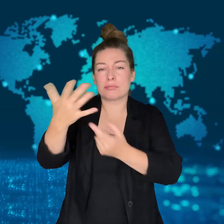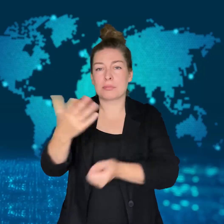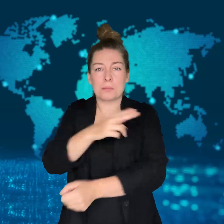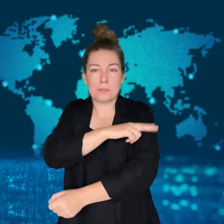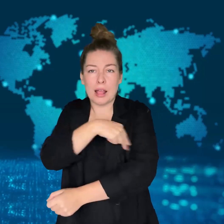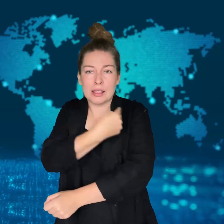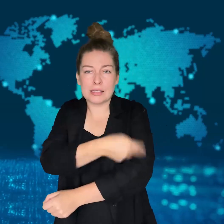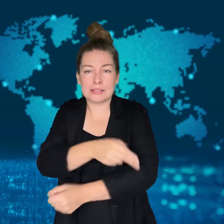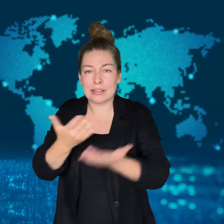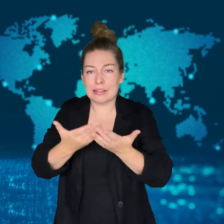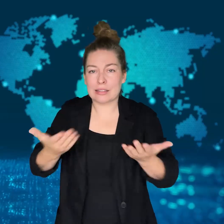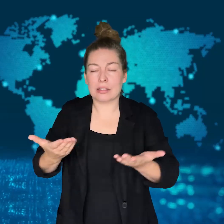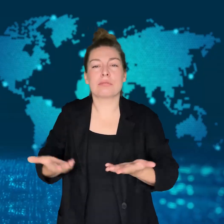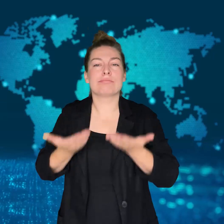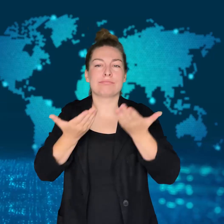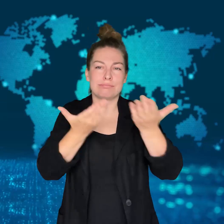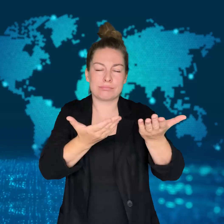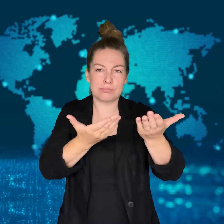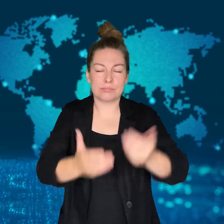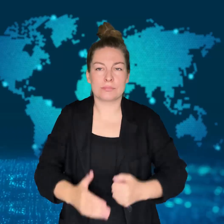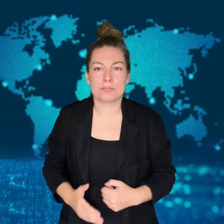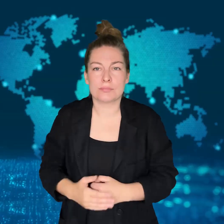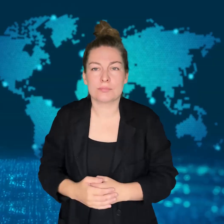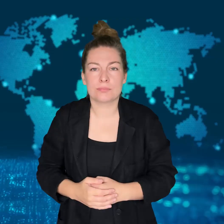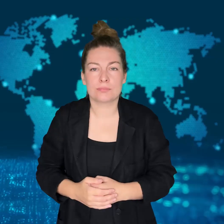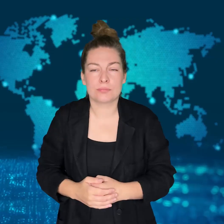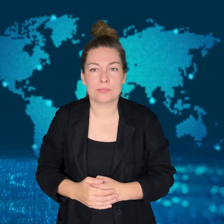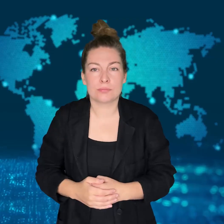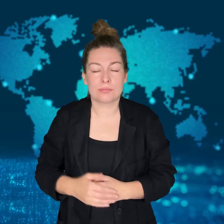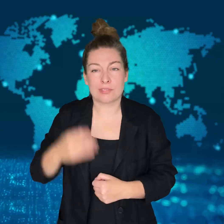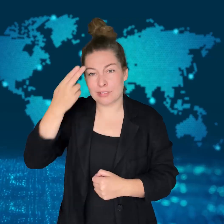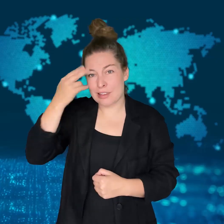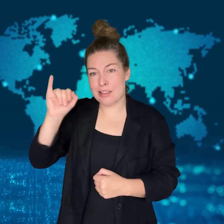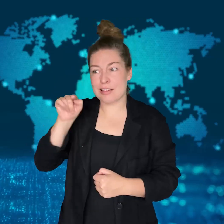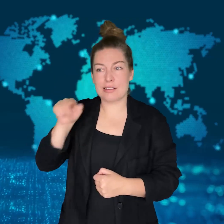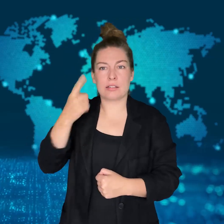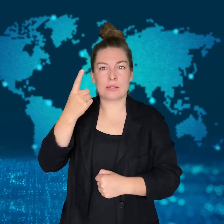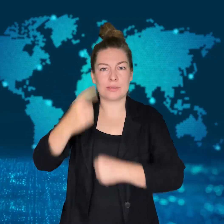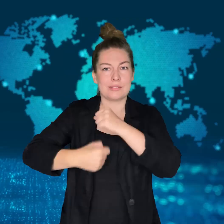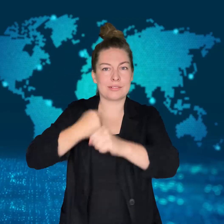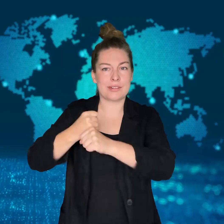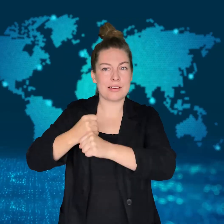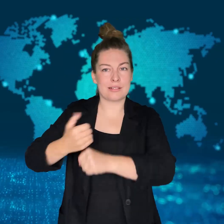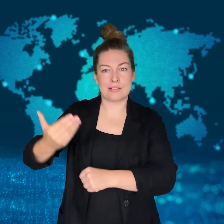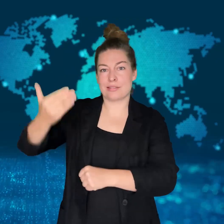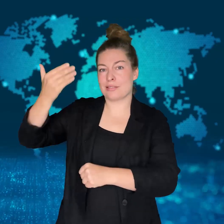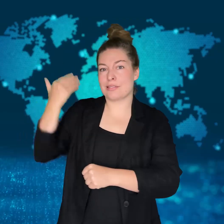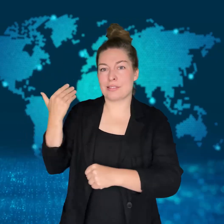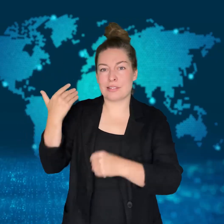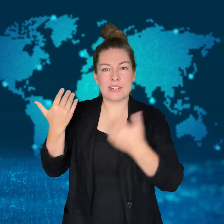and intelligence support.